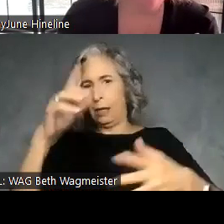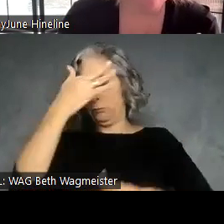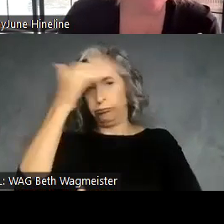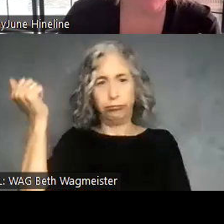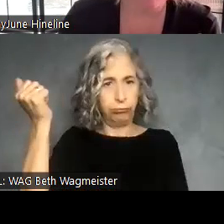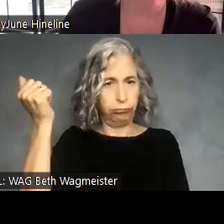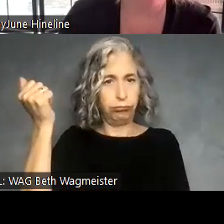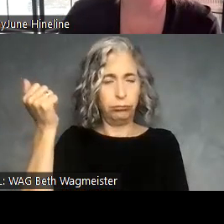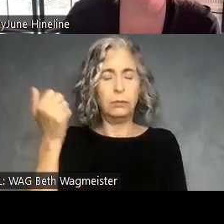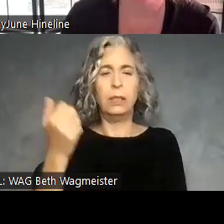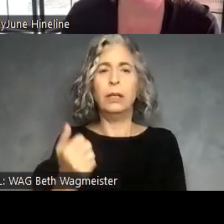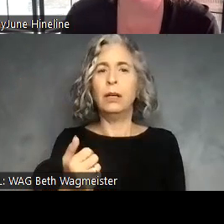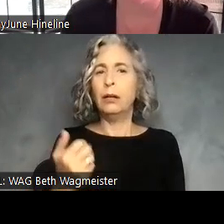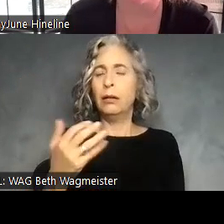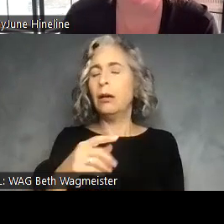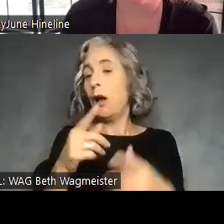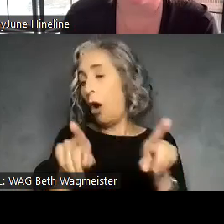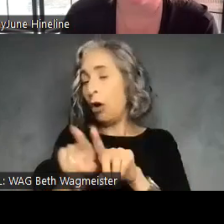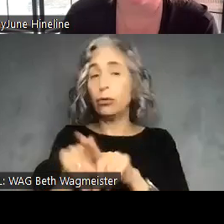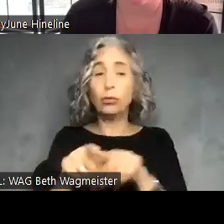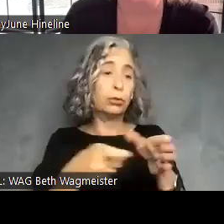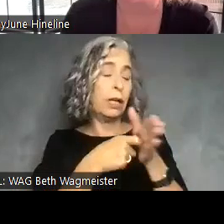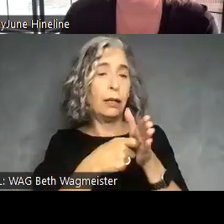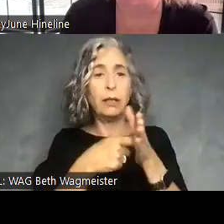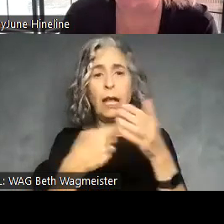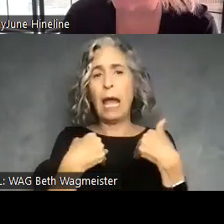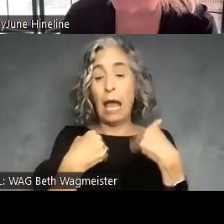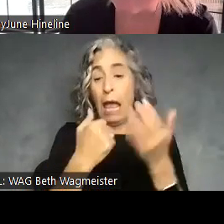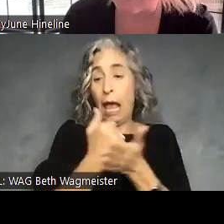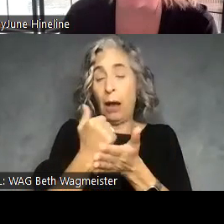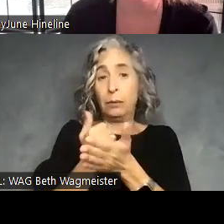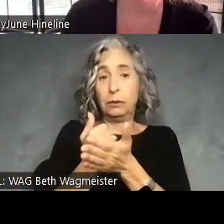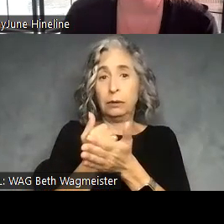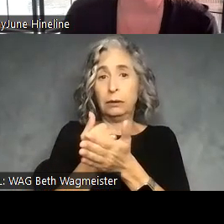Really, bottom line is you want to ensure that there is an accessible, easy-to-use,